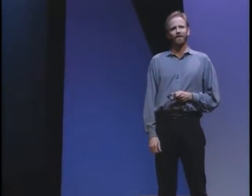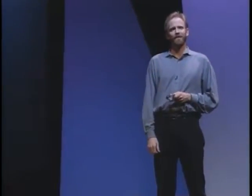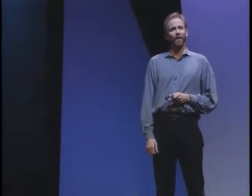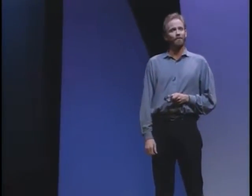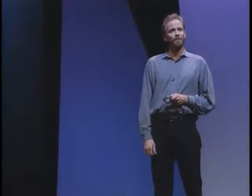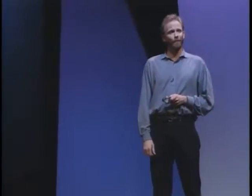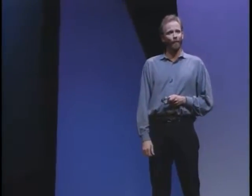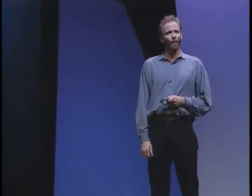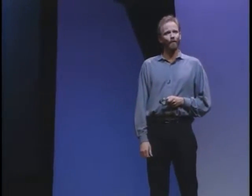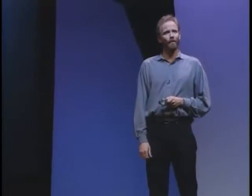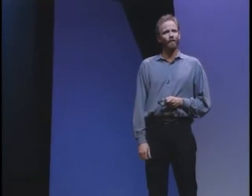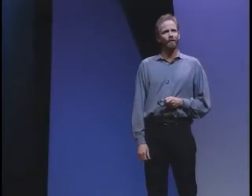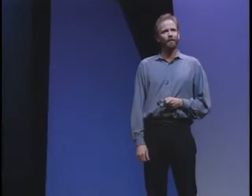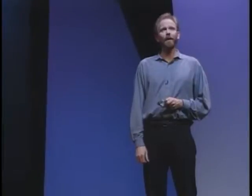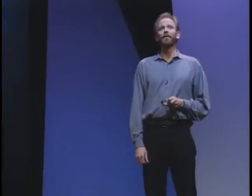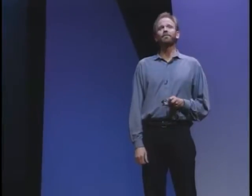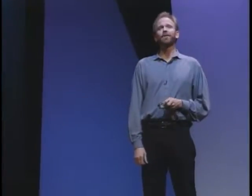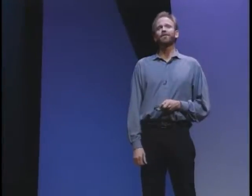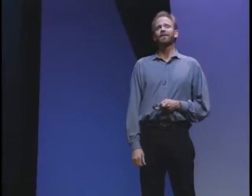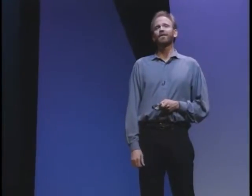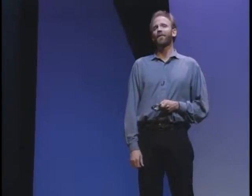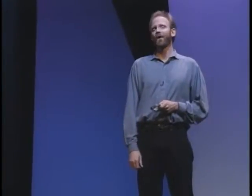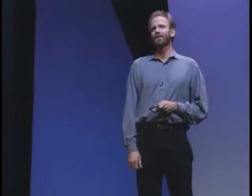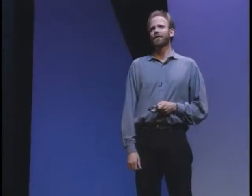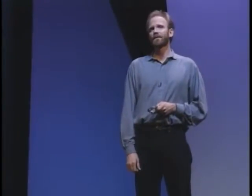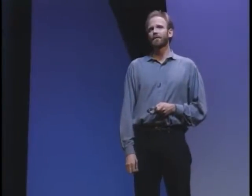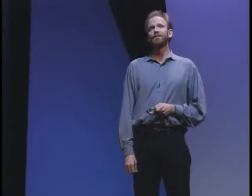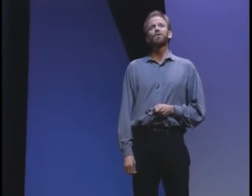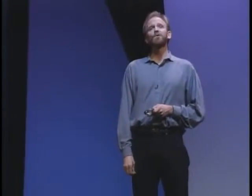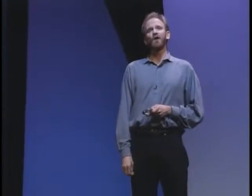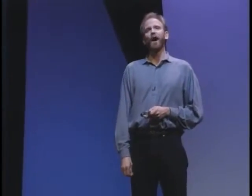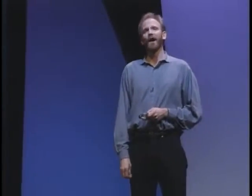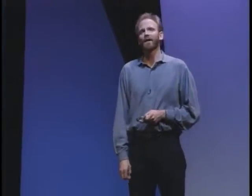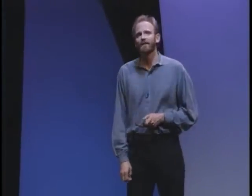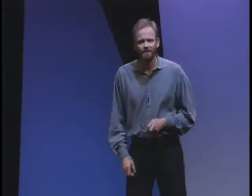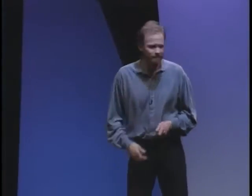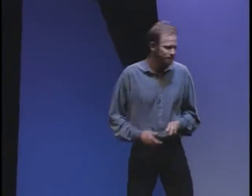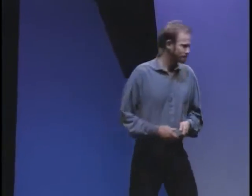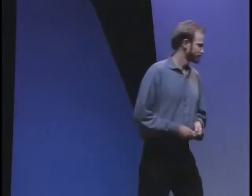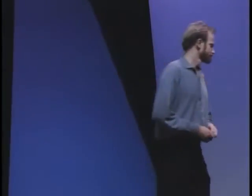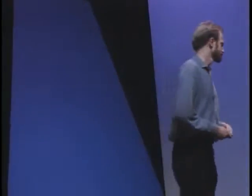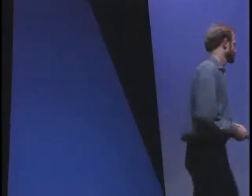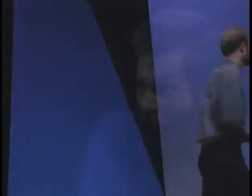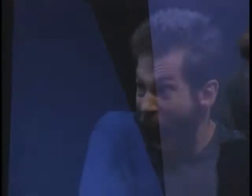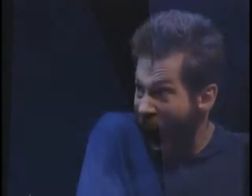thought too forward and the fear of being thought too shy